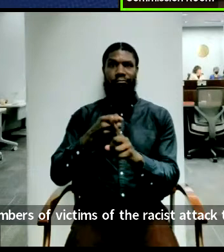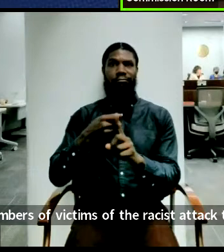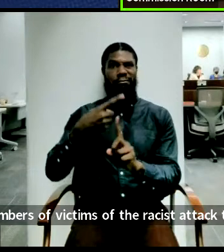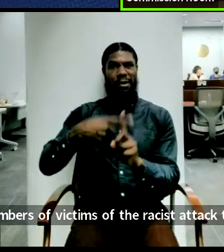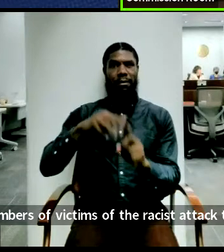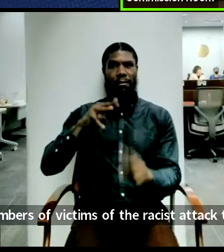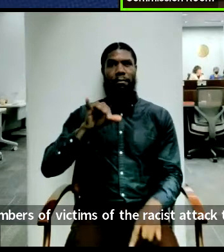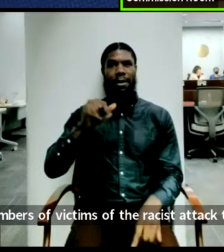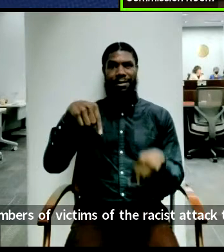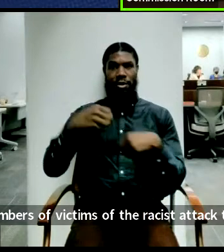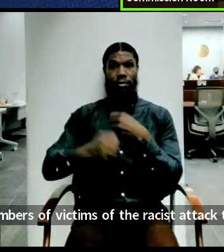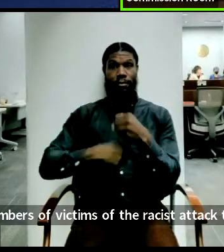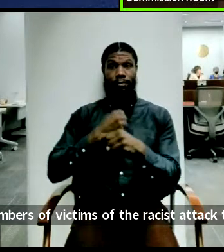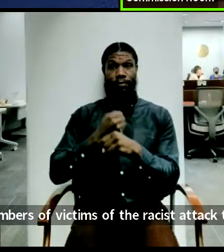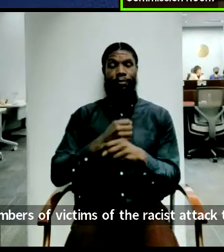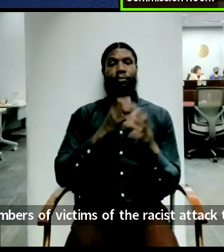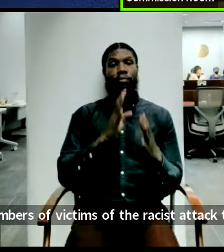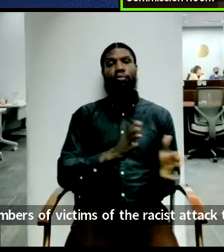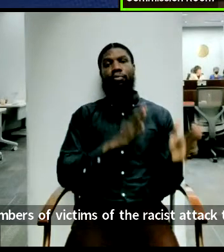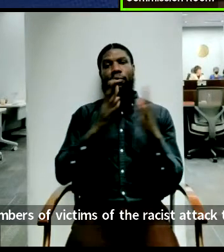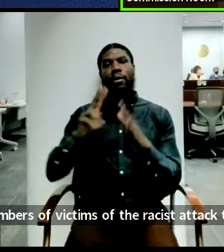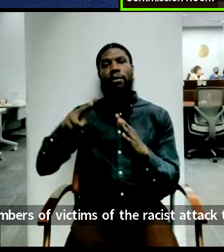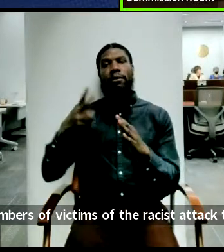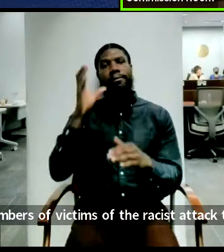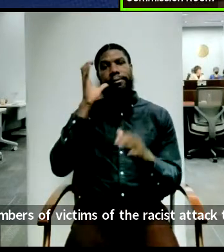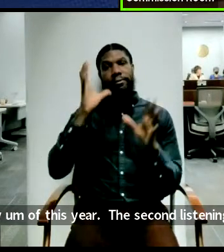The second listening session focused on workers who are,